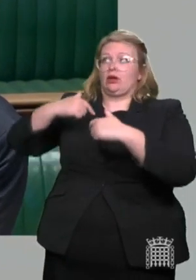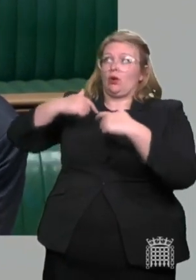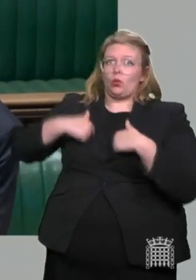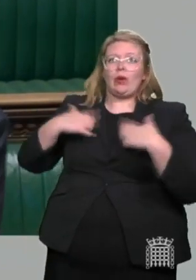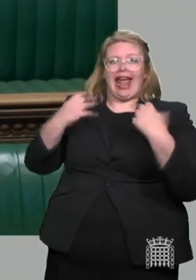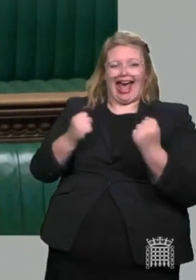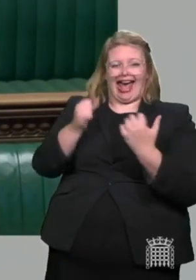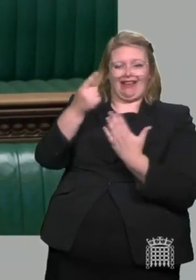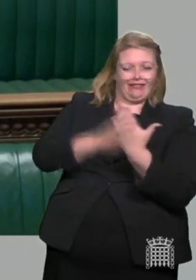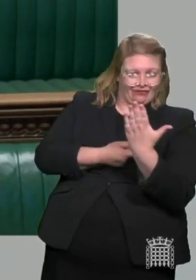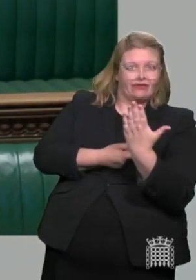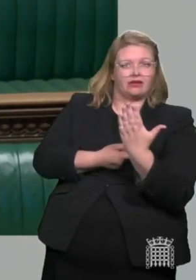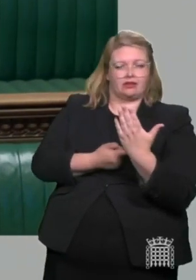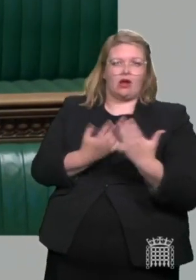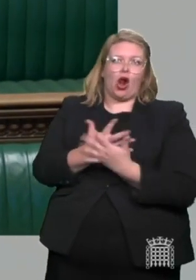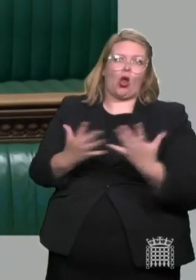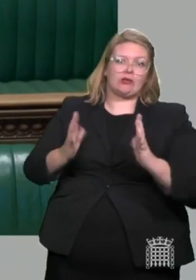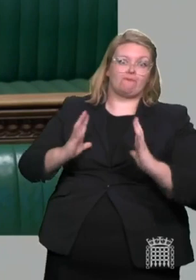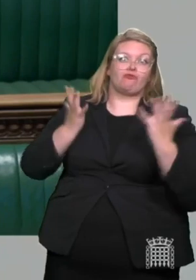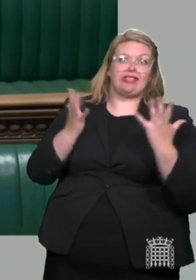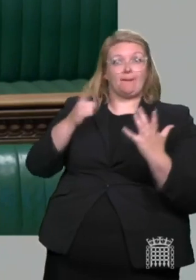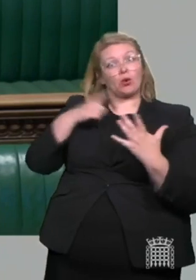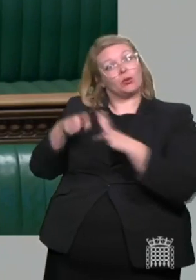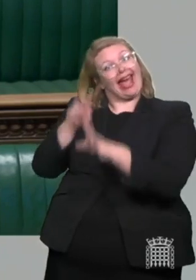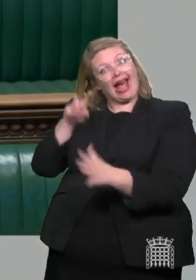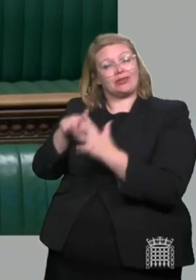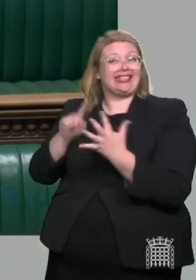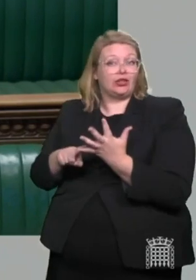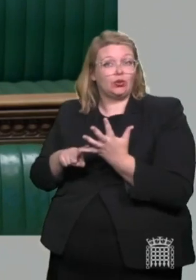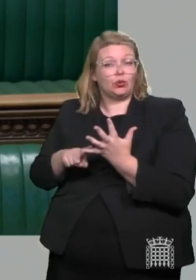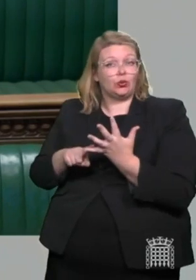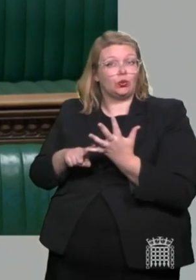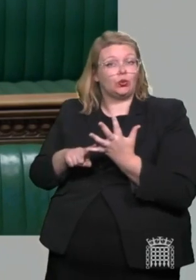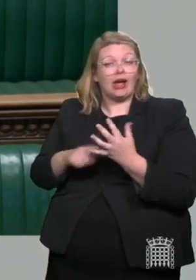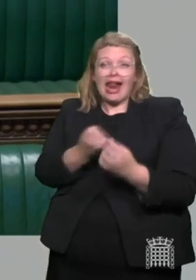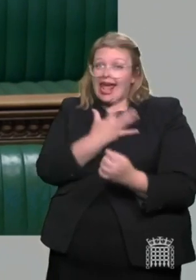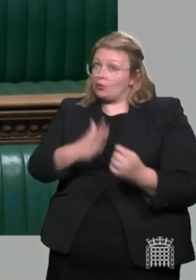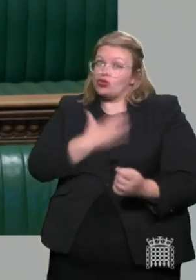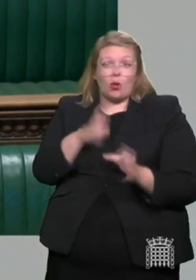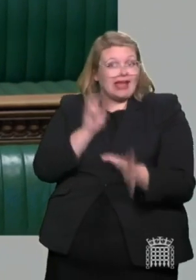freedoms that we now have thanks to leaving the European Union, which the right hon. and learned Member for Holborn and St Pancras (Keir Starmer) opposed, of course. We acted decisively